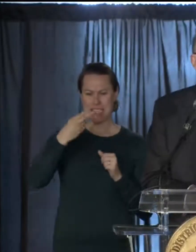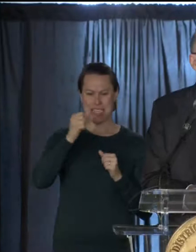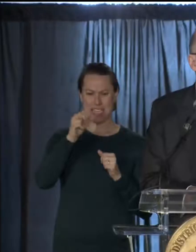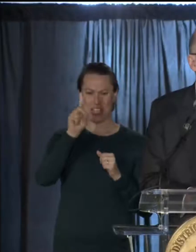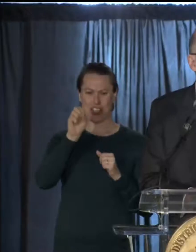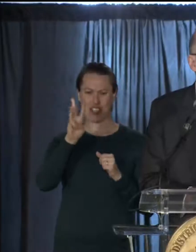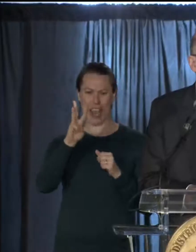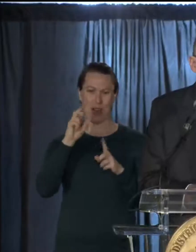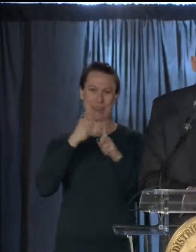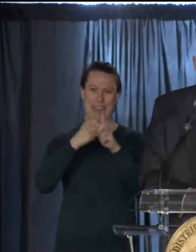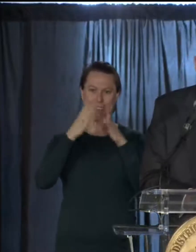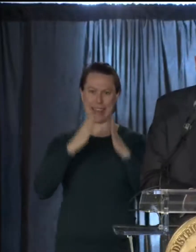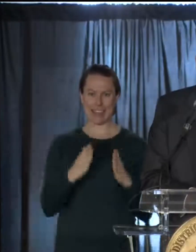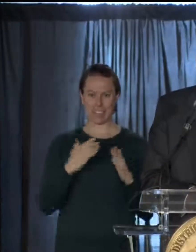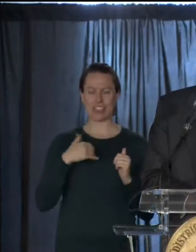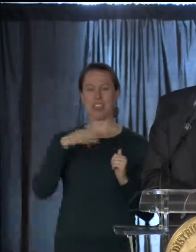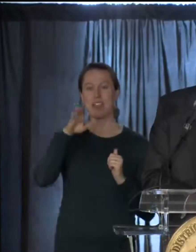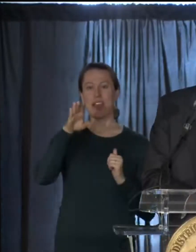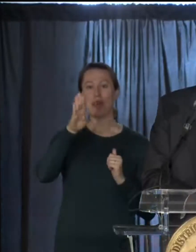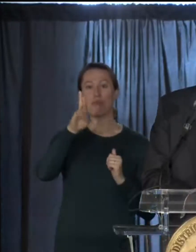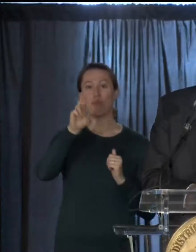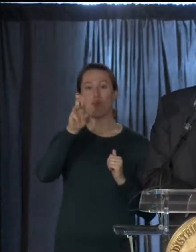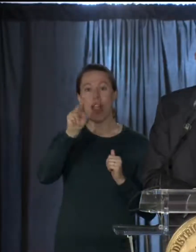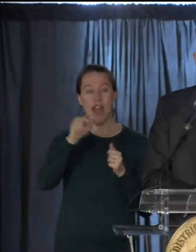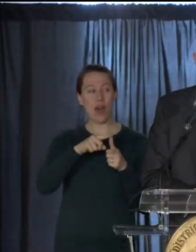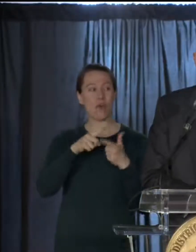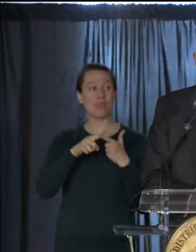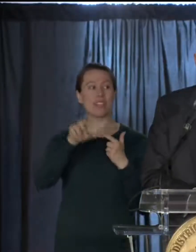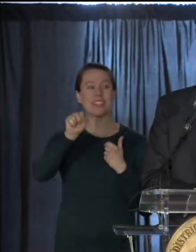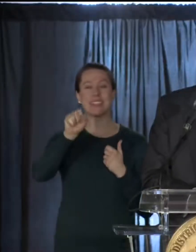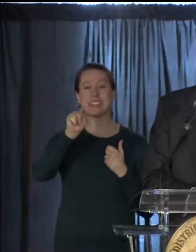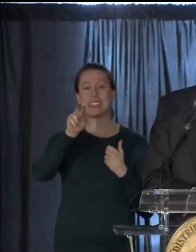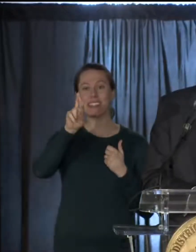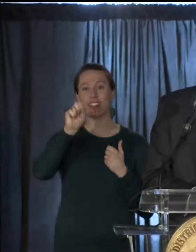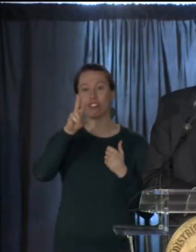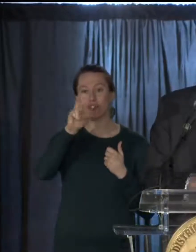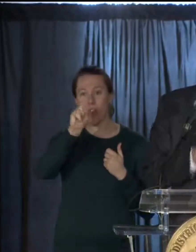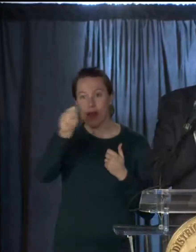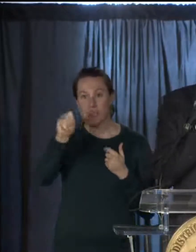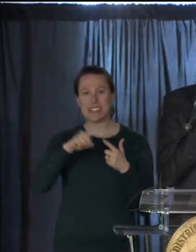SENATORS BROWN, STRAUSS AND REPRESENTATIVE, AND I AM